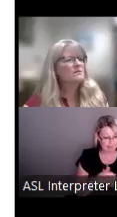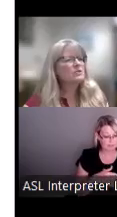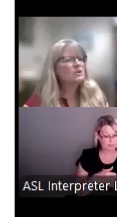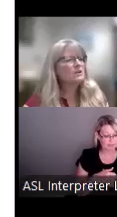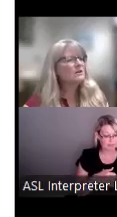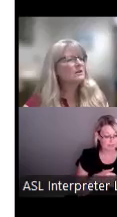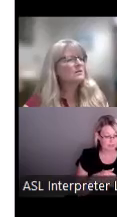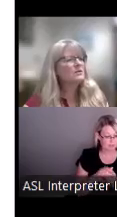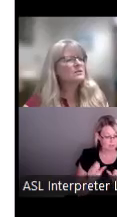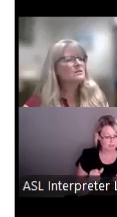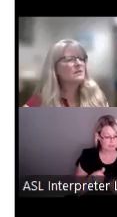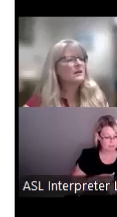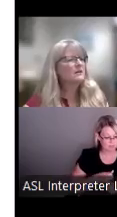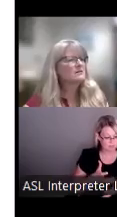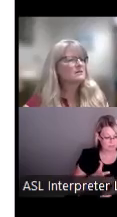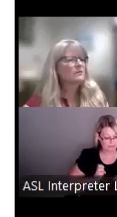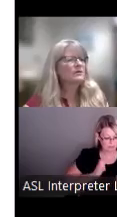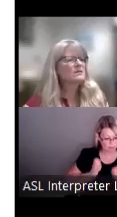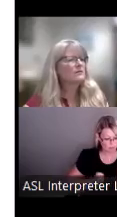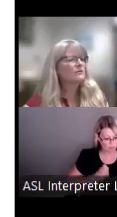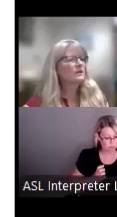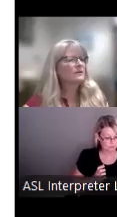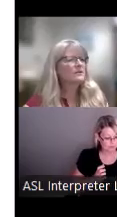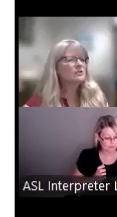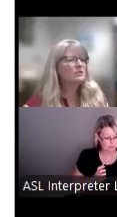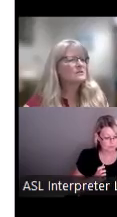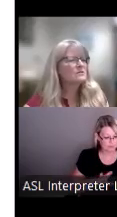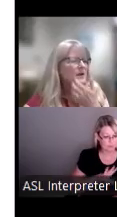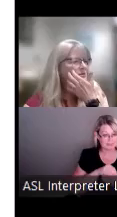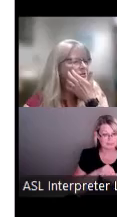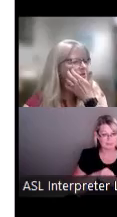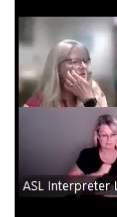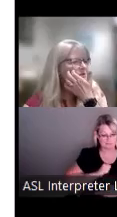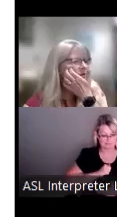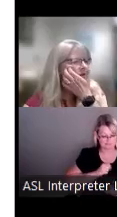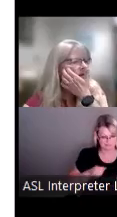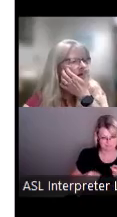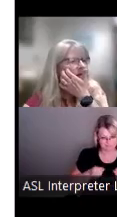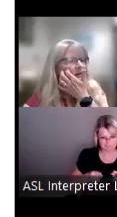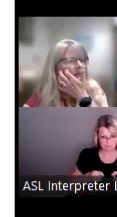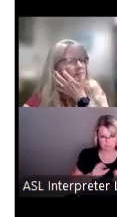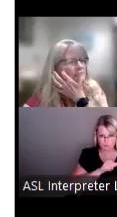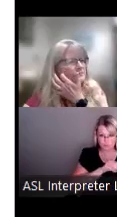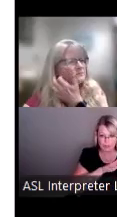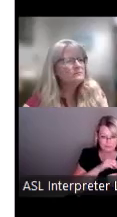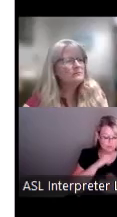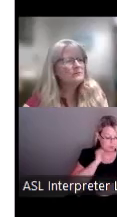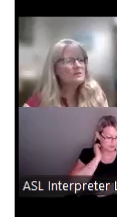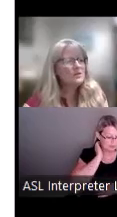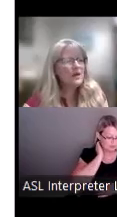emotion and participate in some self-regulation strategies, so